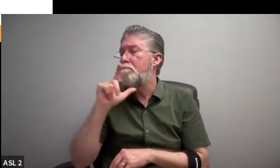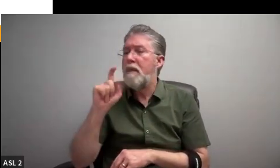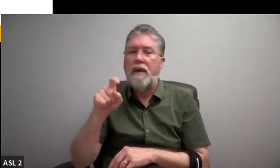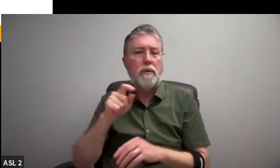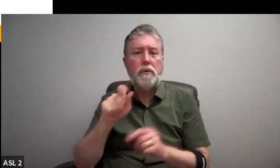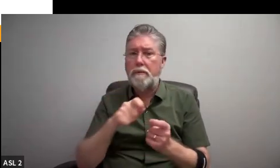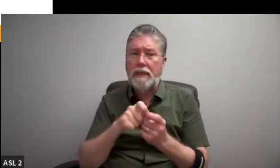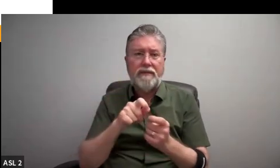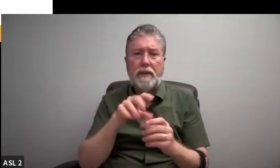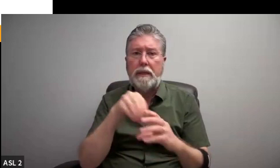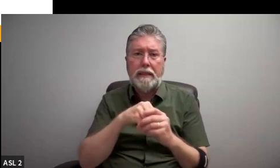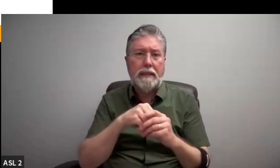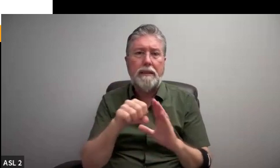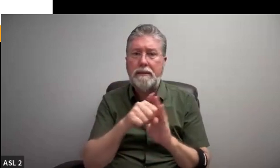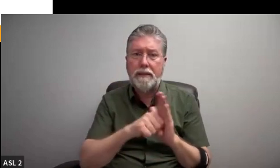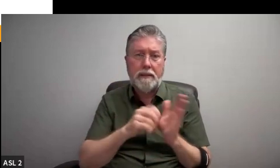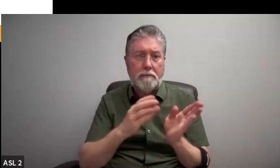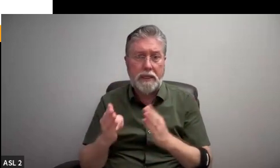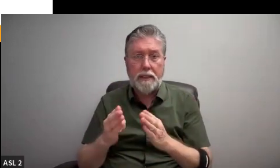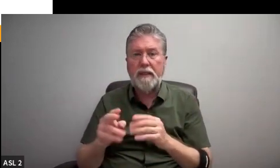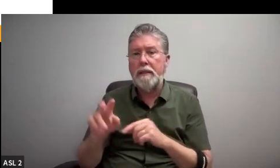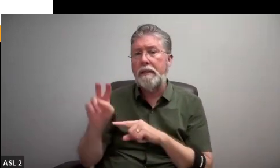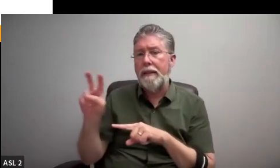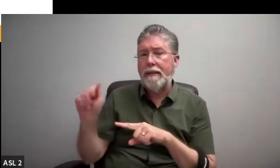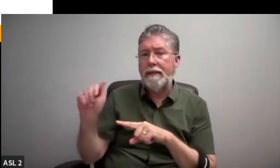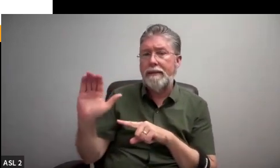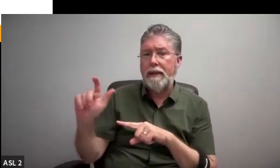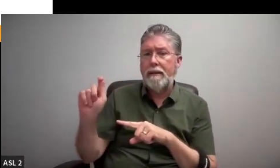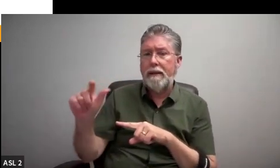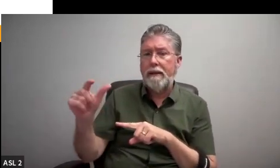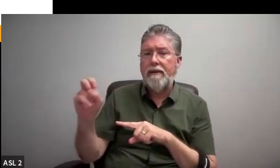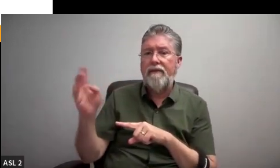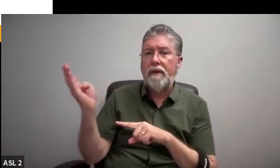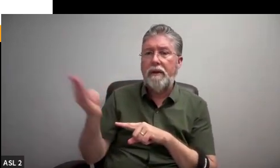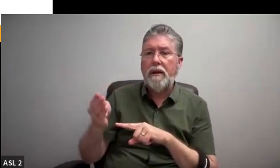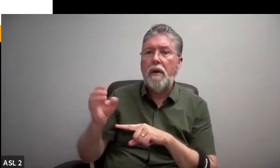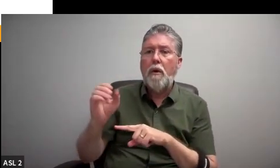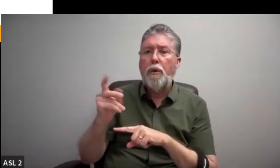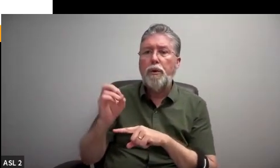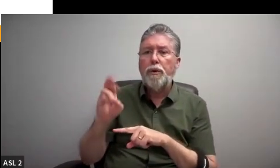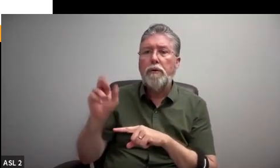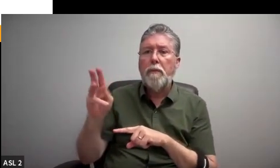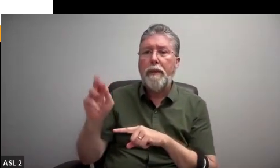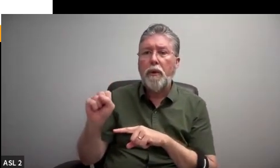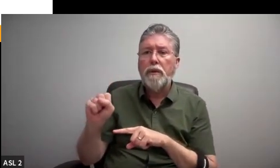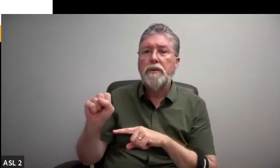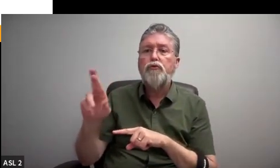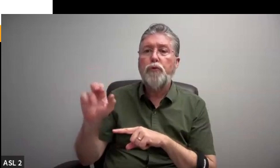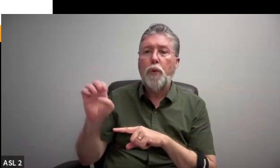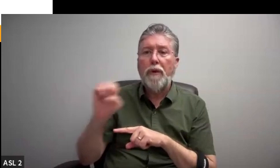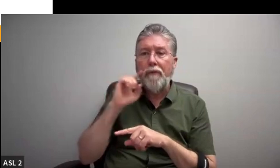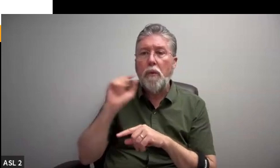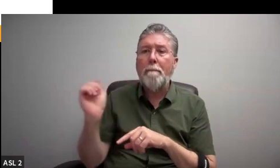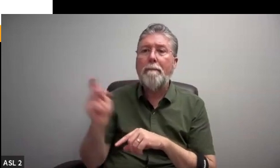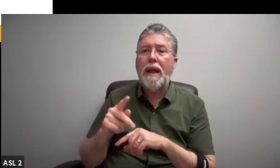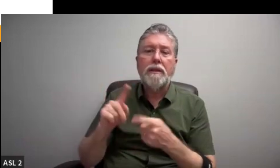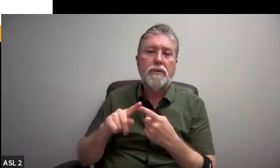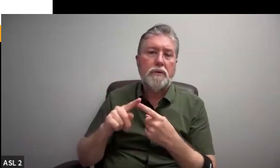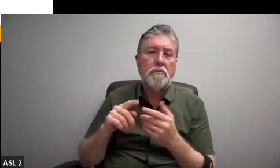the state plan. Visit ACL.gov/OAArule for our Back-to-Basics webinar materials on nutrition